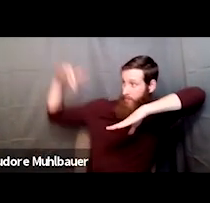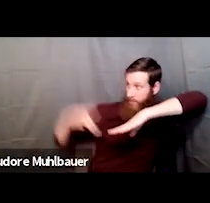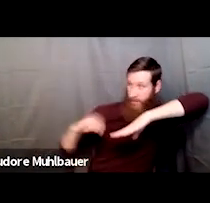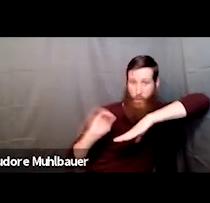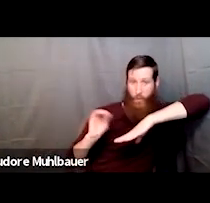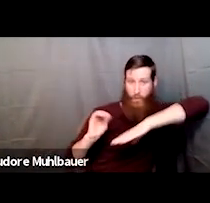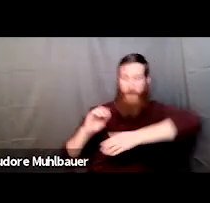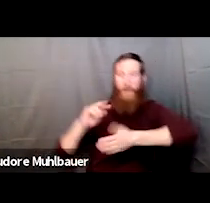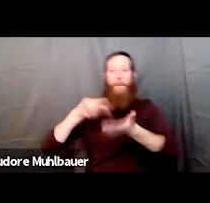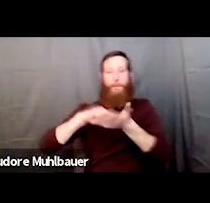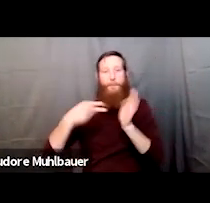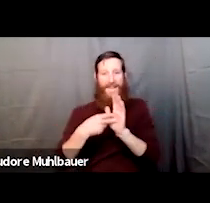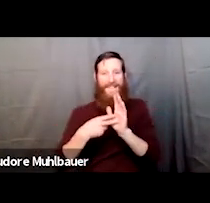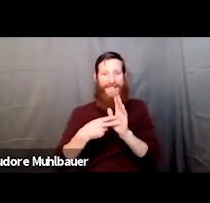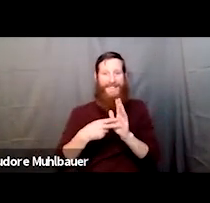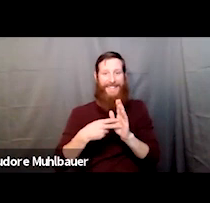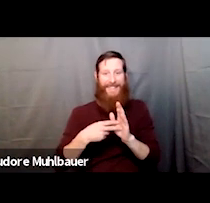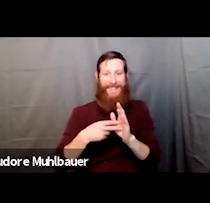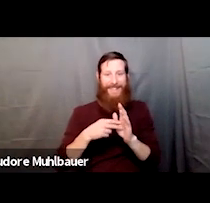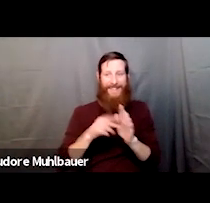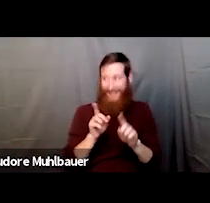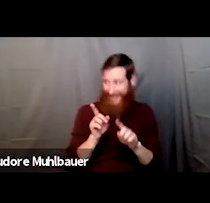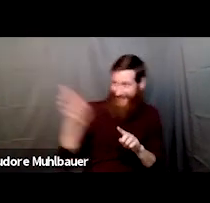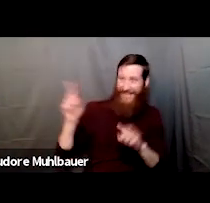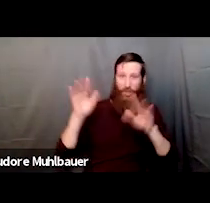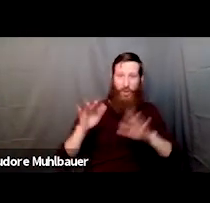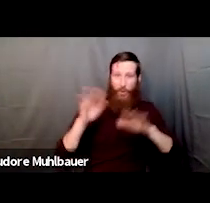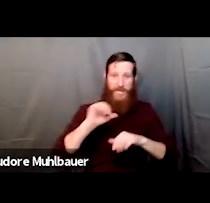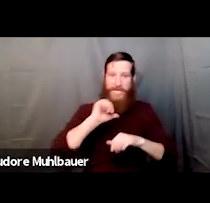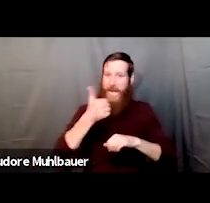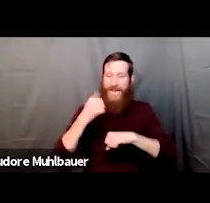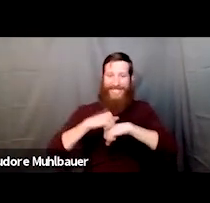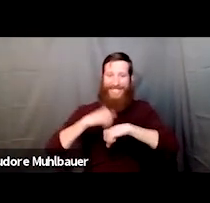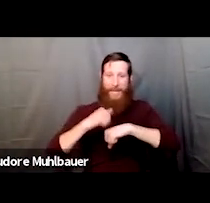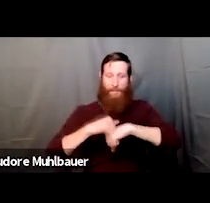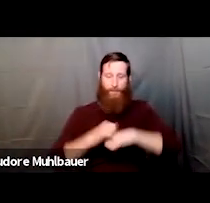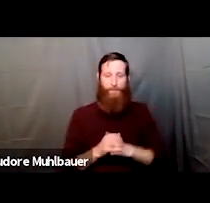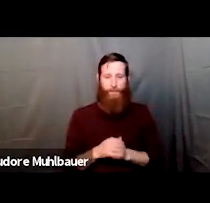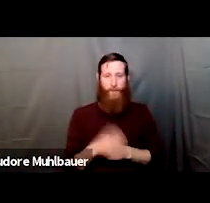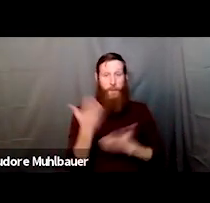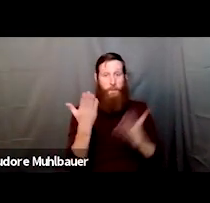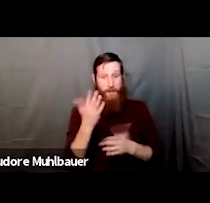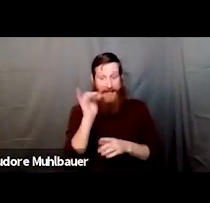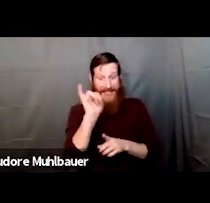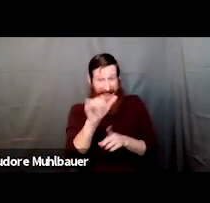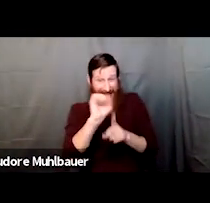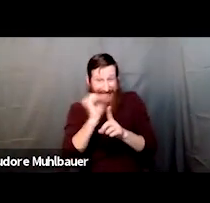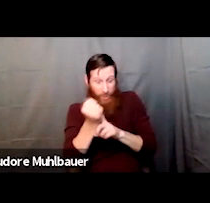that the snow right next door might be really unstable. So yes in that particular spot